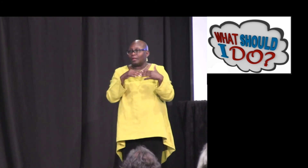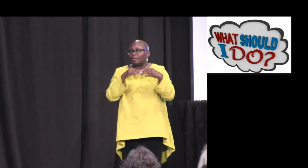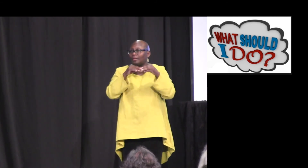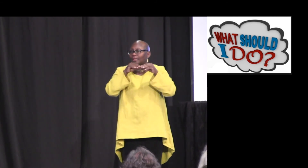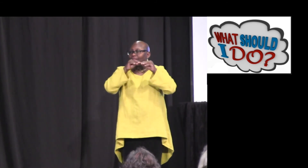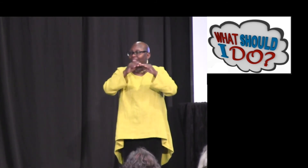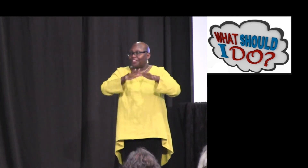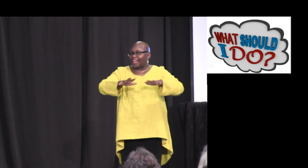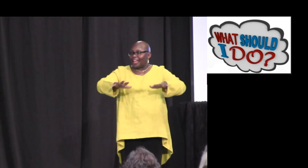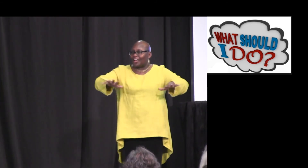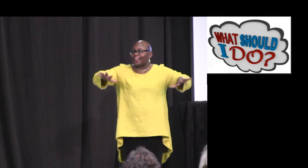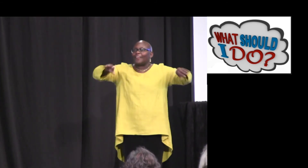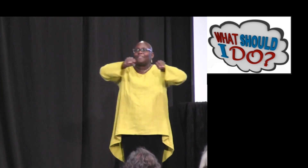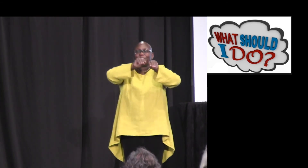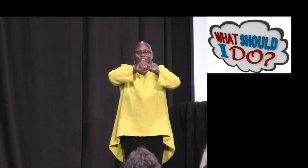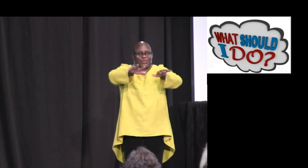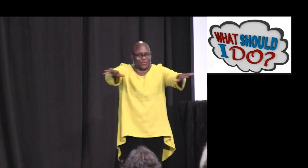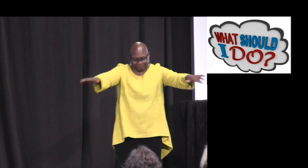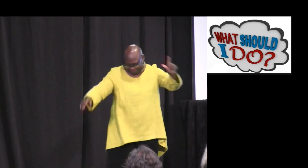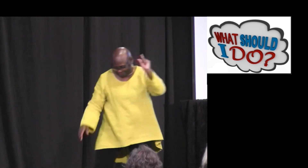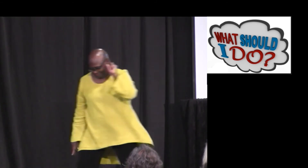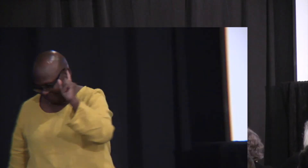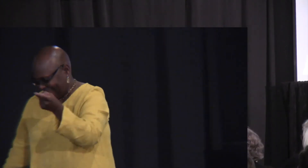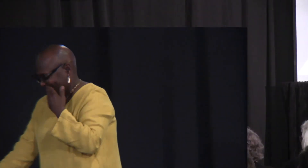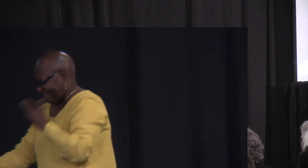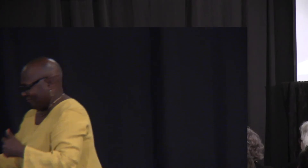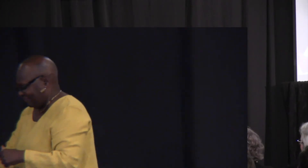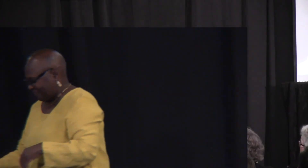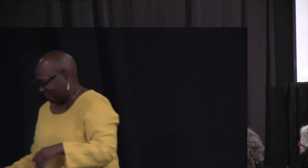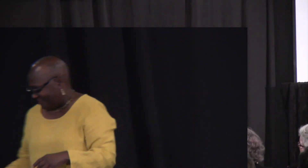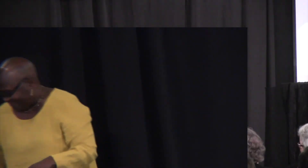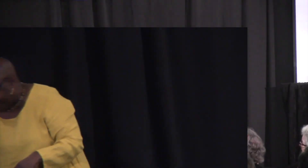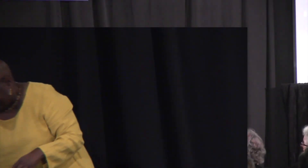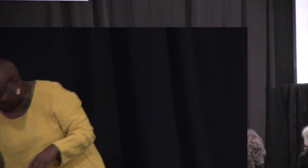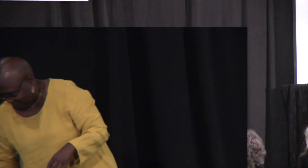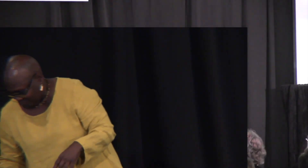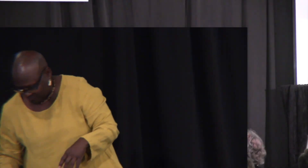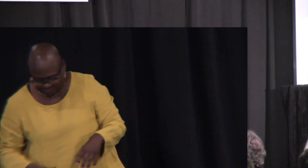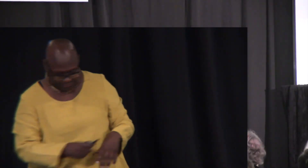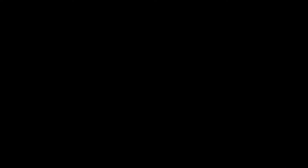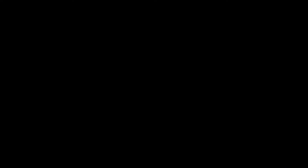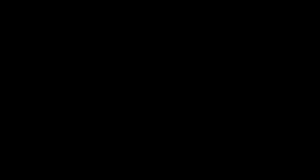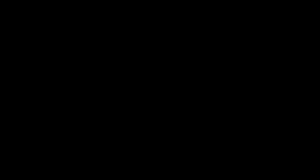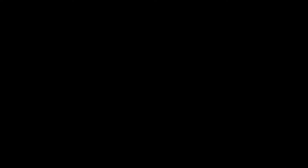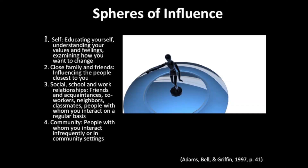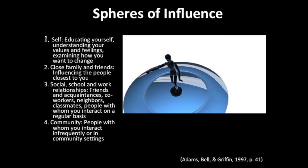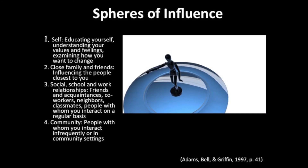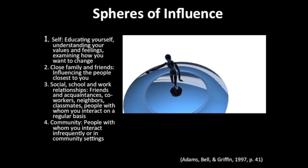Do you remember the three elements of the journey to transformation that I talked about before? Let's see.